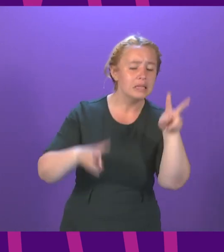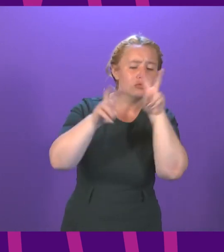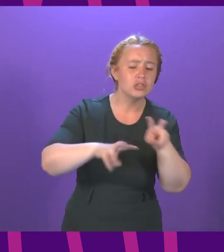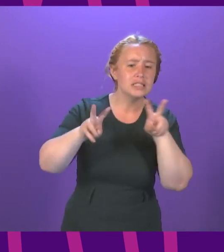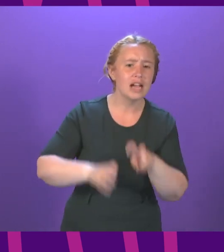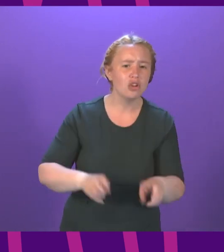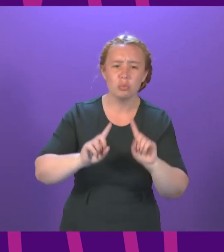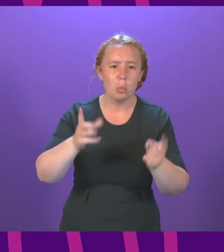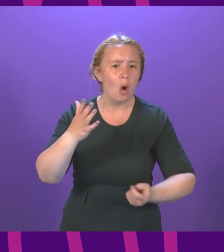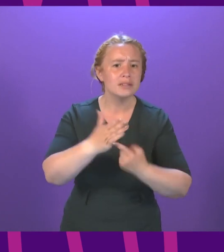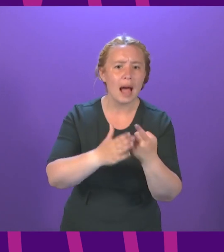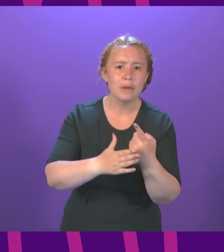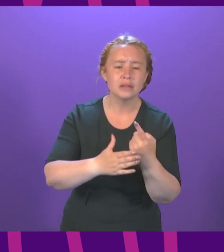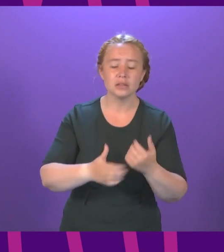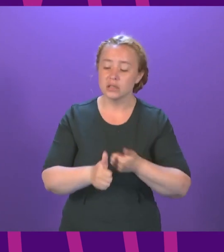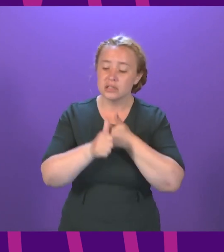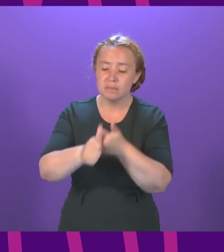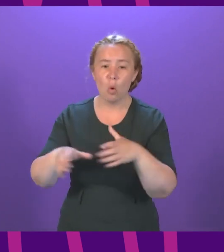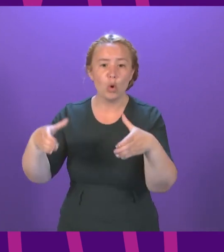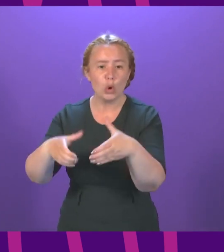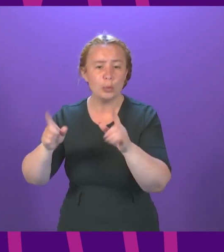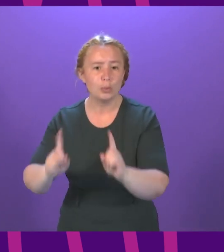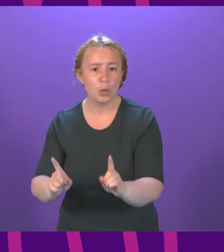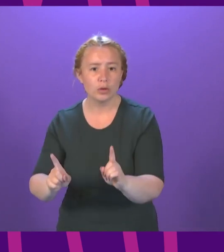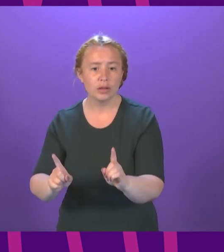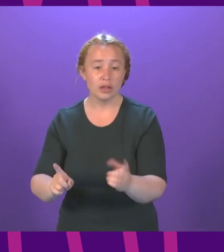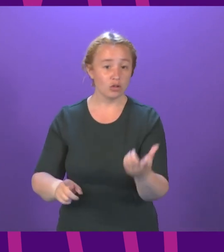and support could be offered to such groups, including on concerns that they might have about